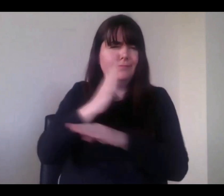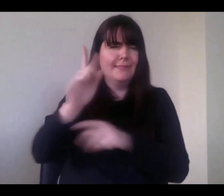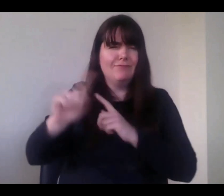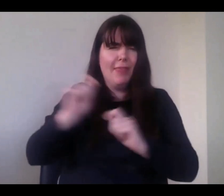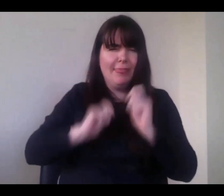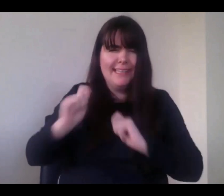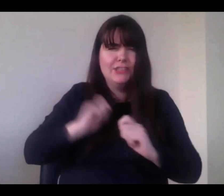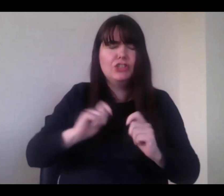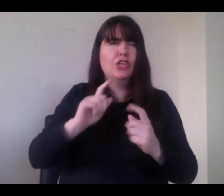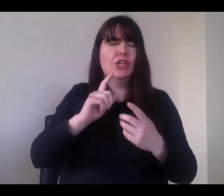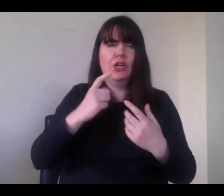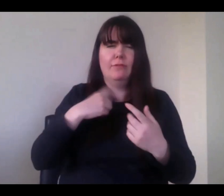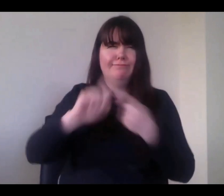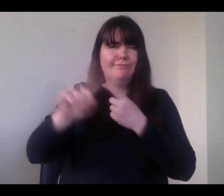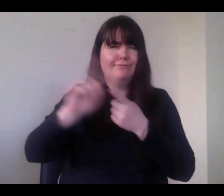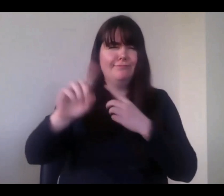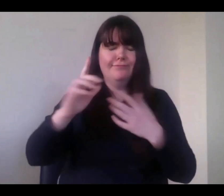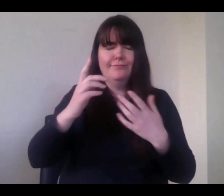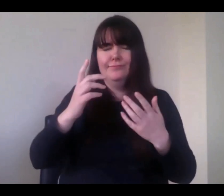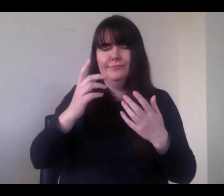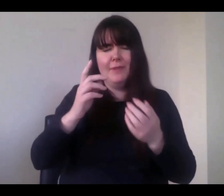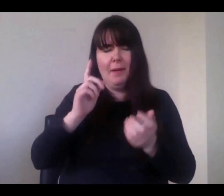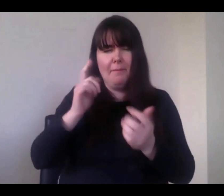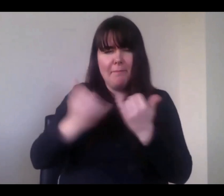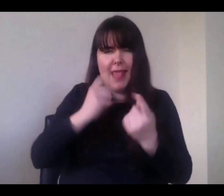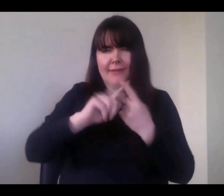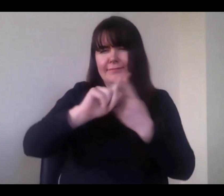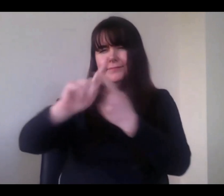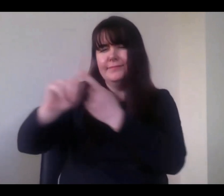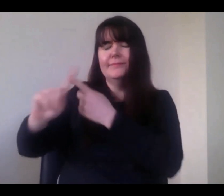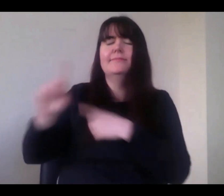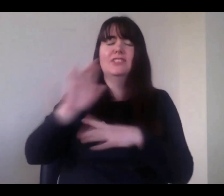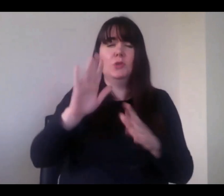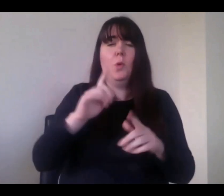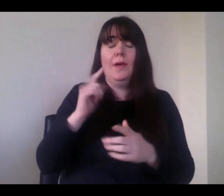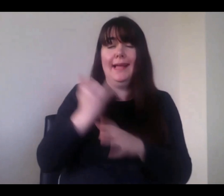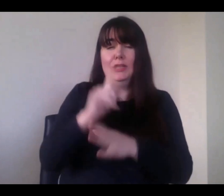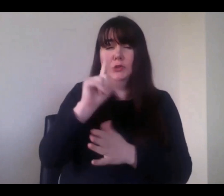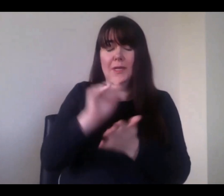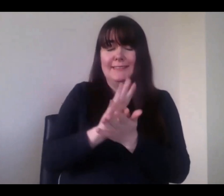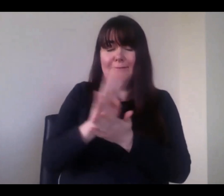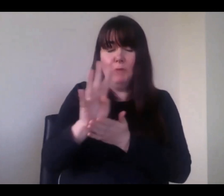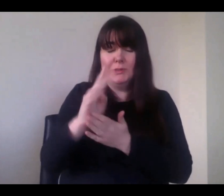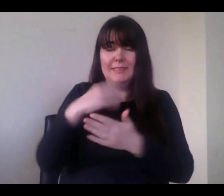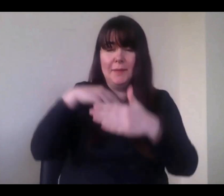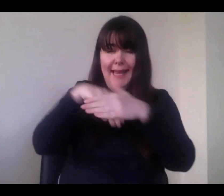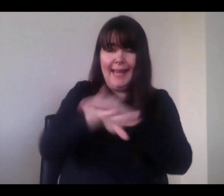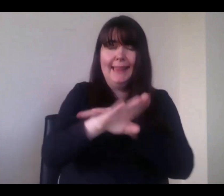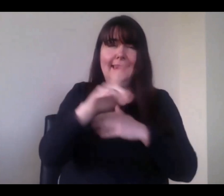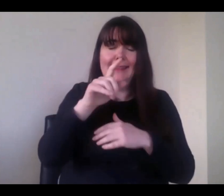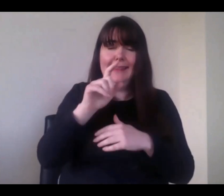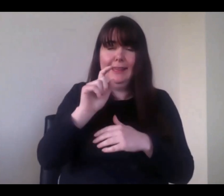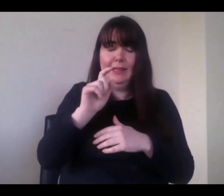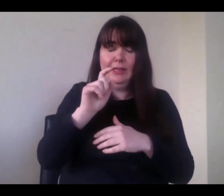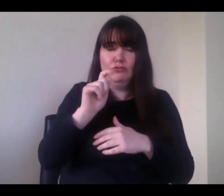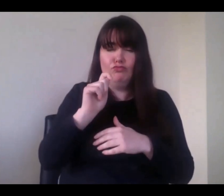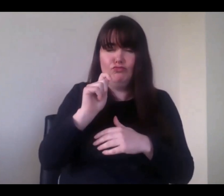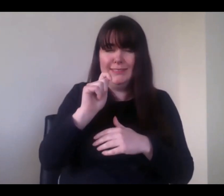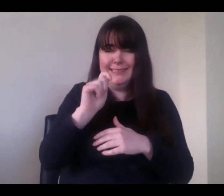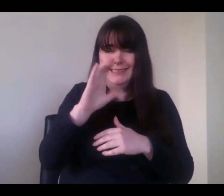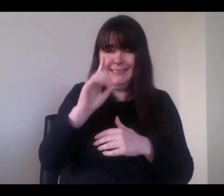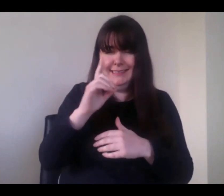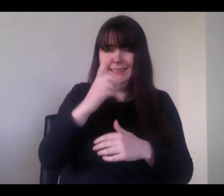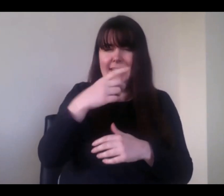But really, I was really, really interested in theatre, being a theatre-maker, and what was